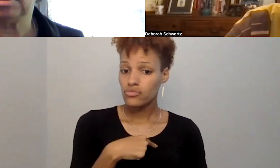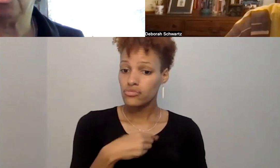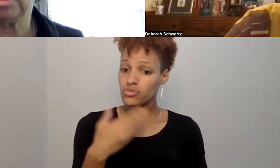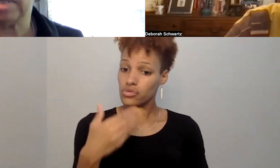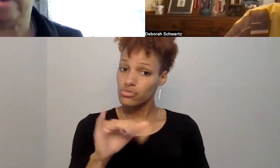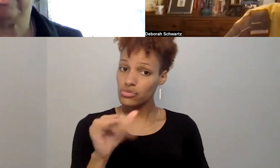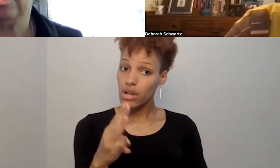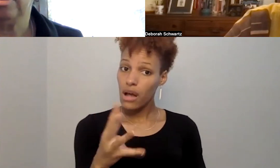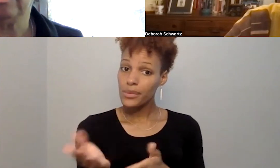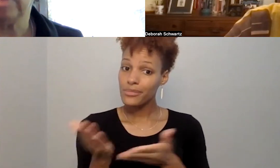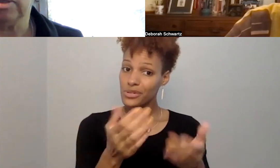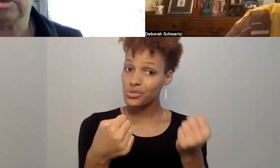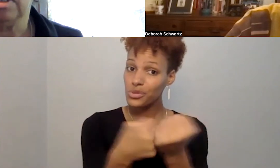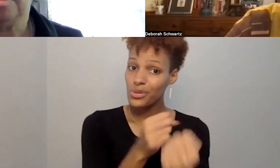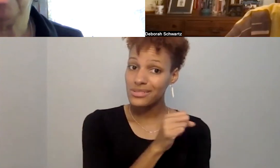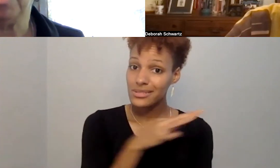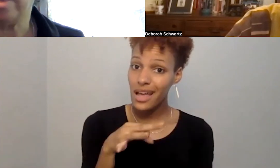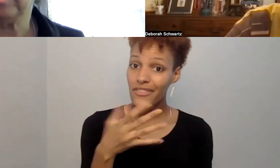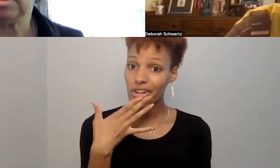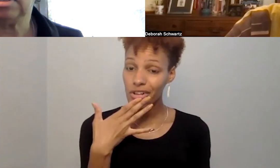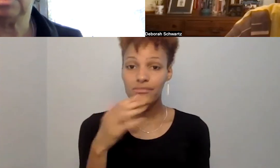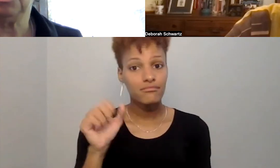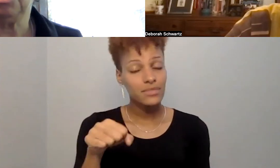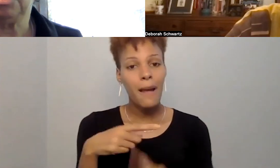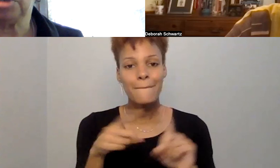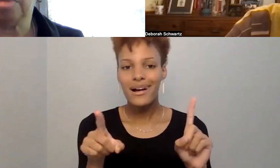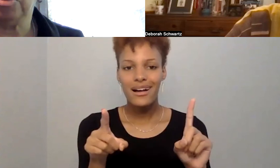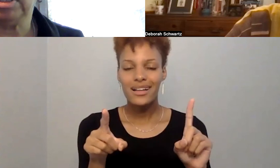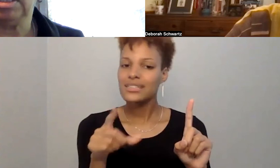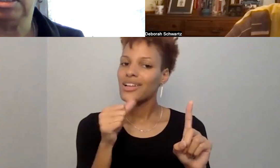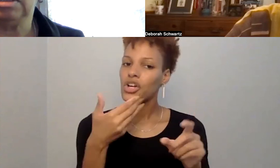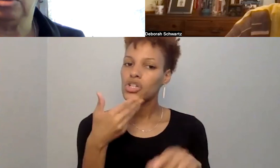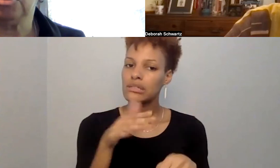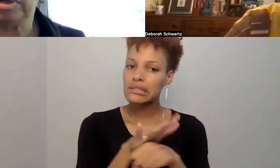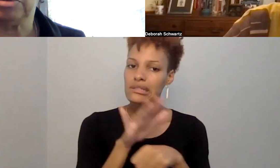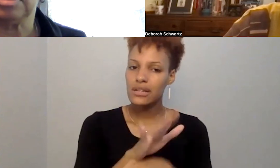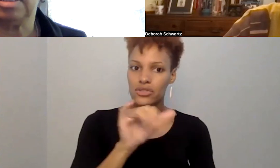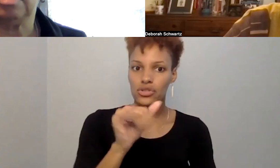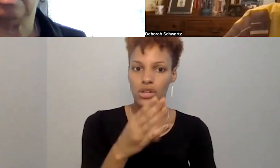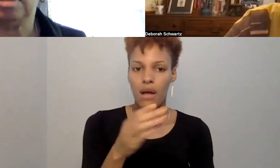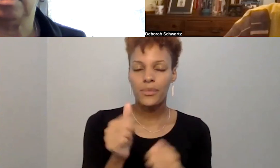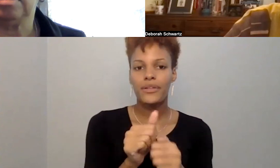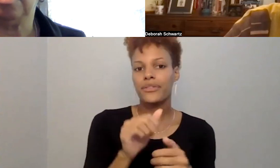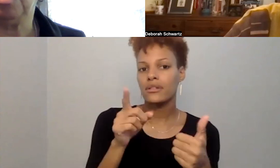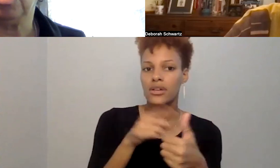support staff of color but we haven't done as good a job bringing in curators and, and people